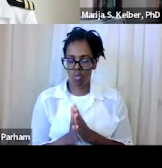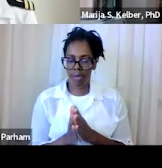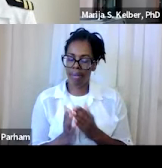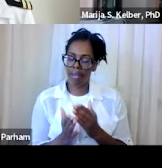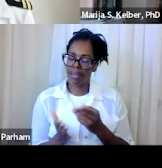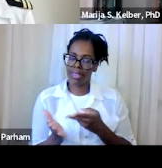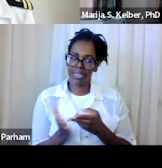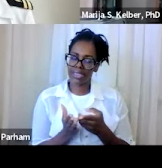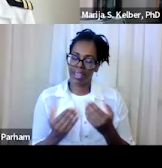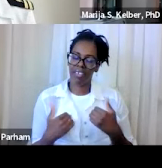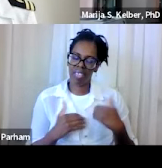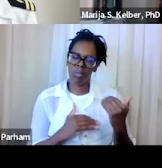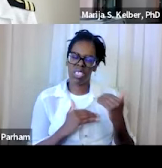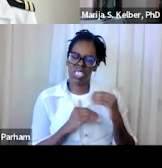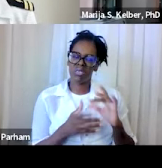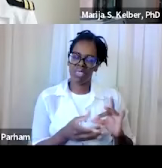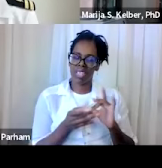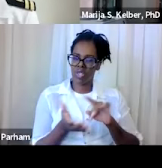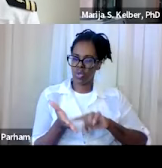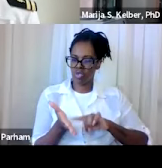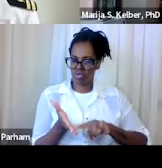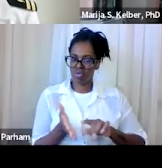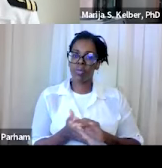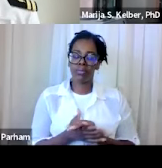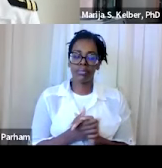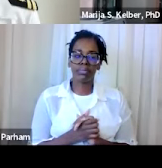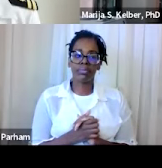that we're working with here. And we've also, just to mention,